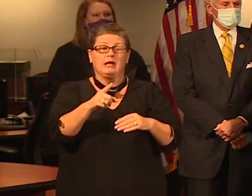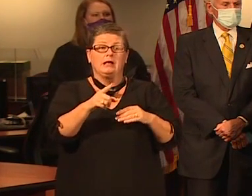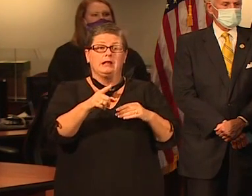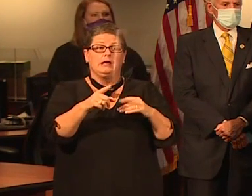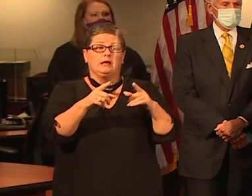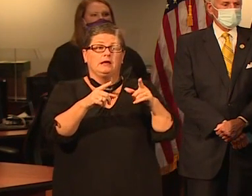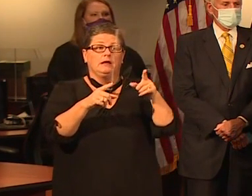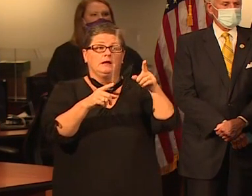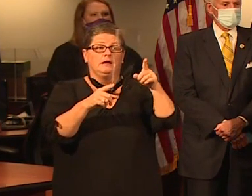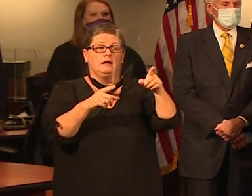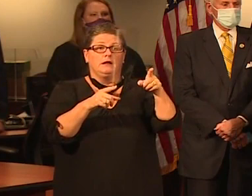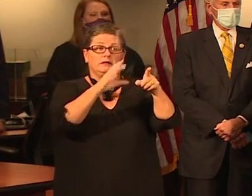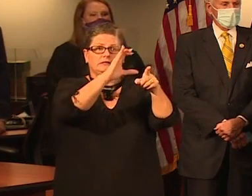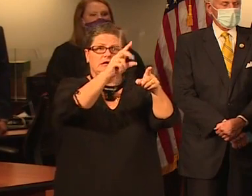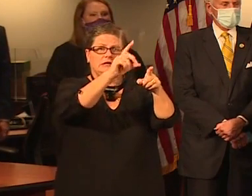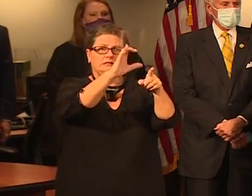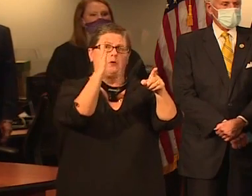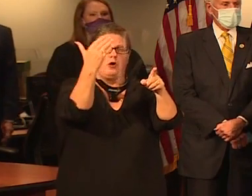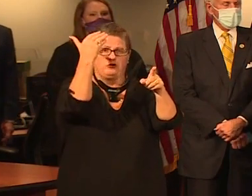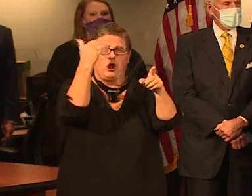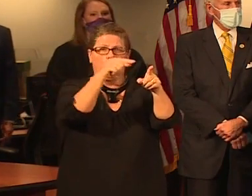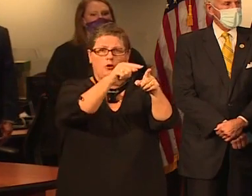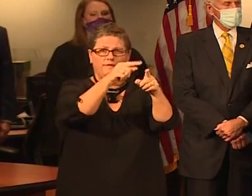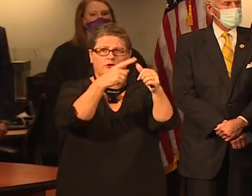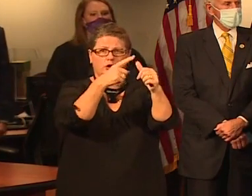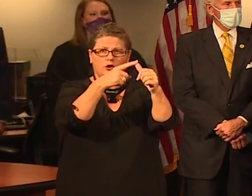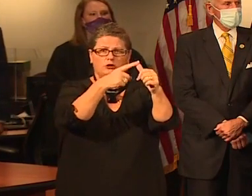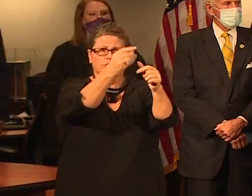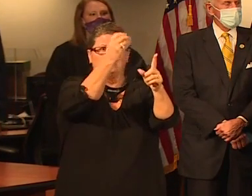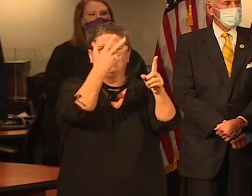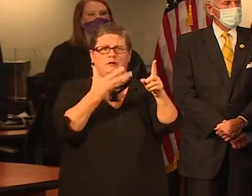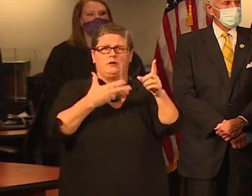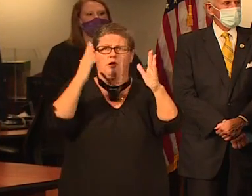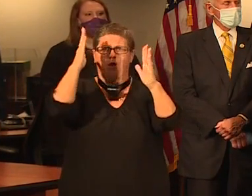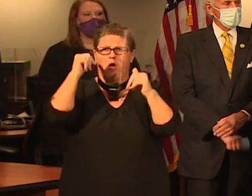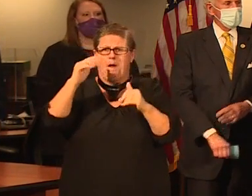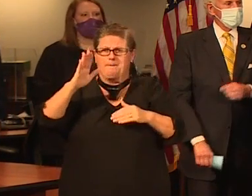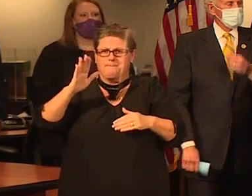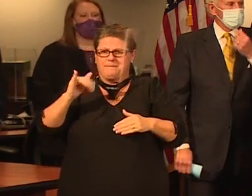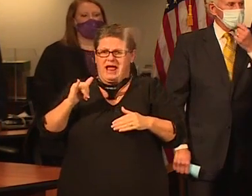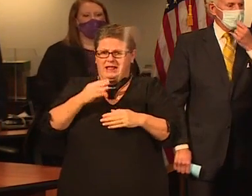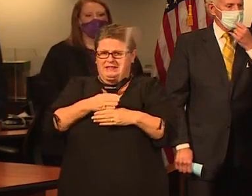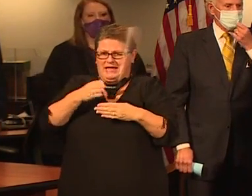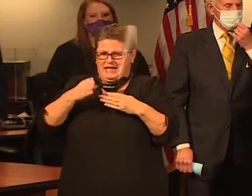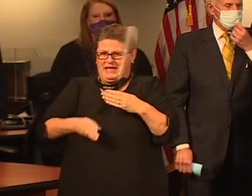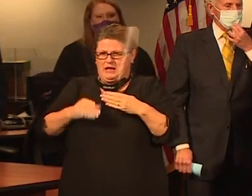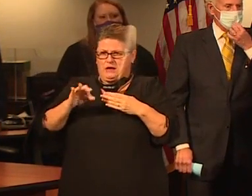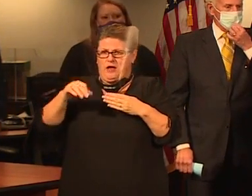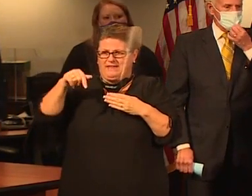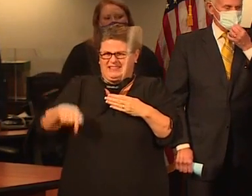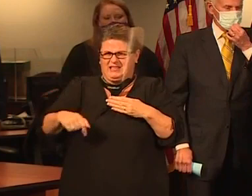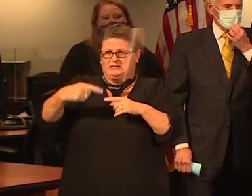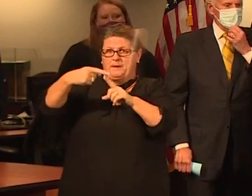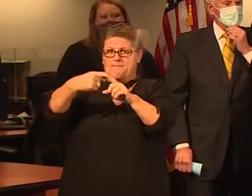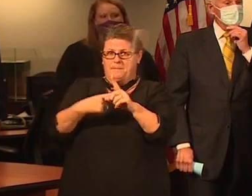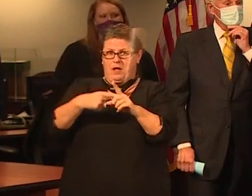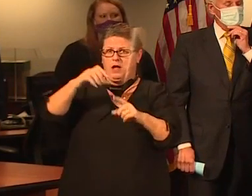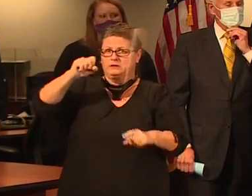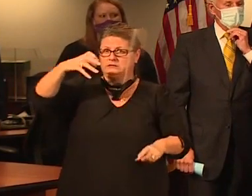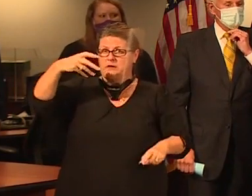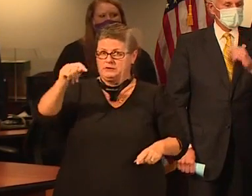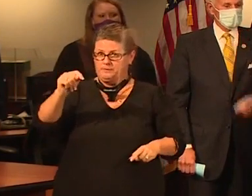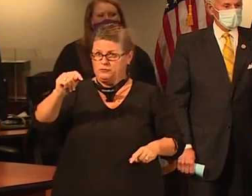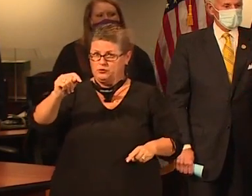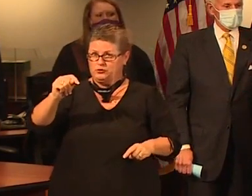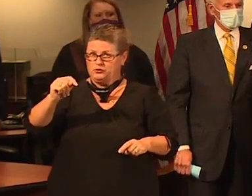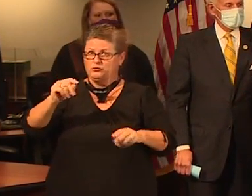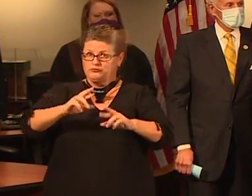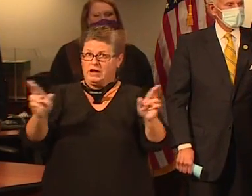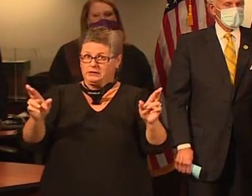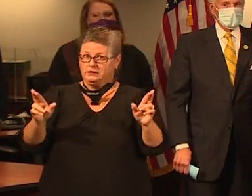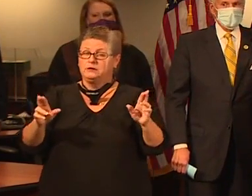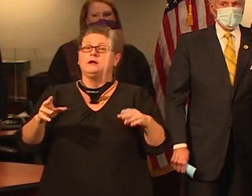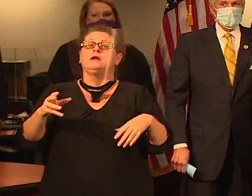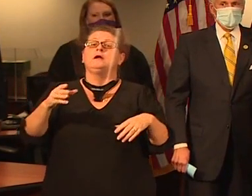A RACK SEEN PLAN IS GOING TO BE DUE TO THE CDC PRIOR TO THE VACCINE ALLOCATION COMING TO THE STATE WHICH WE HOPE TO HAVE BY IN THE OF THE MONTH.